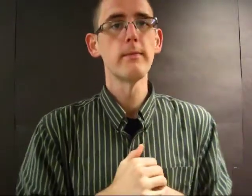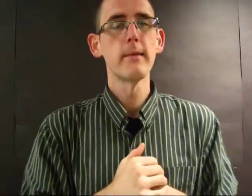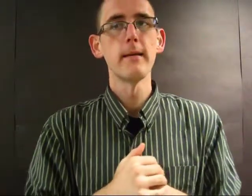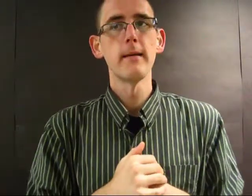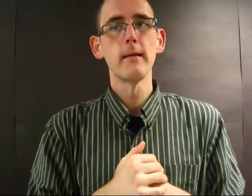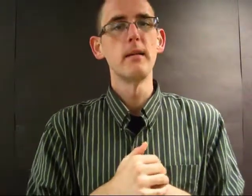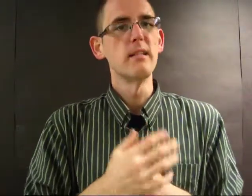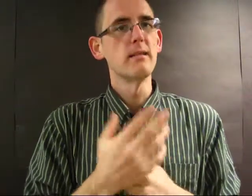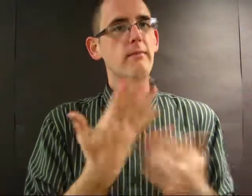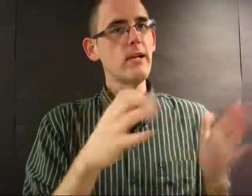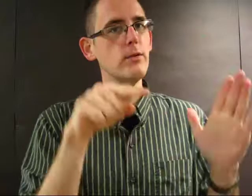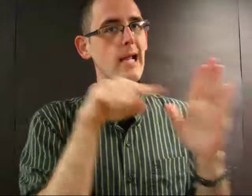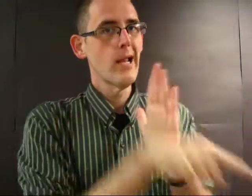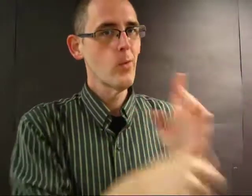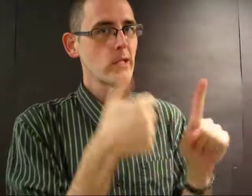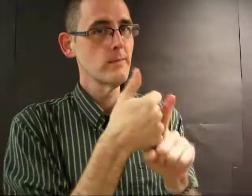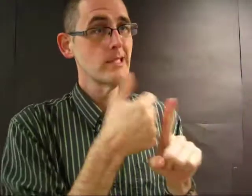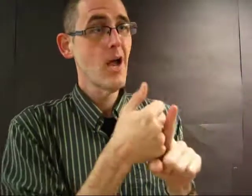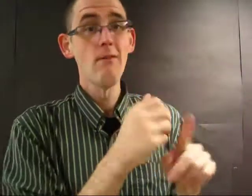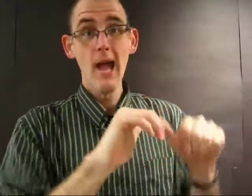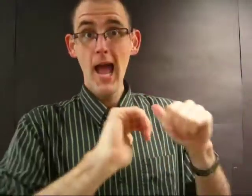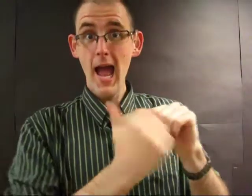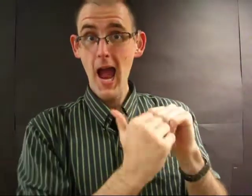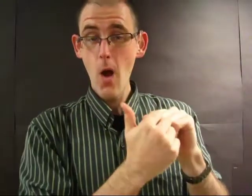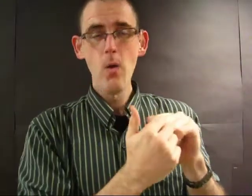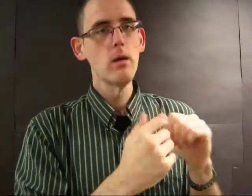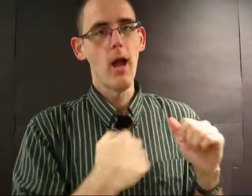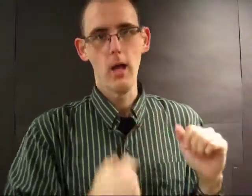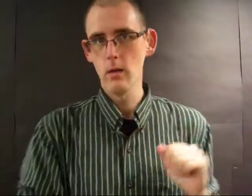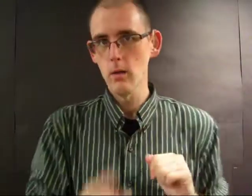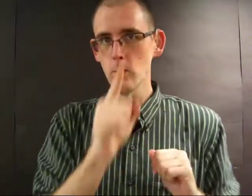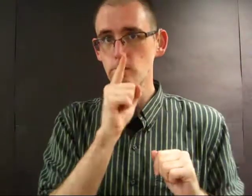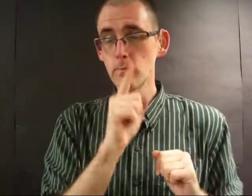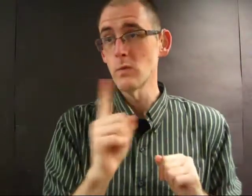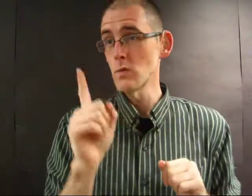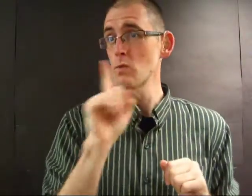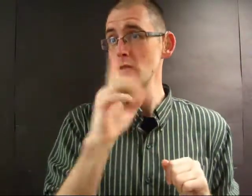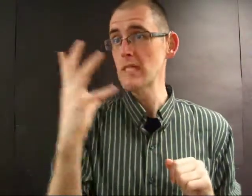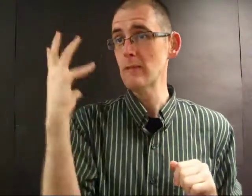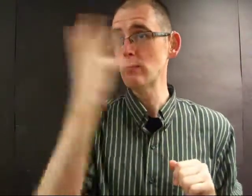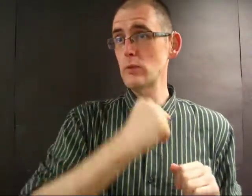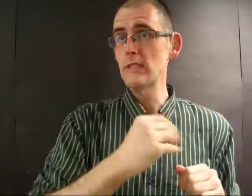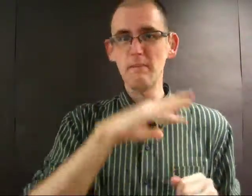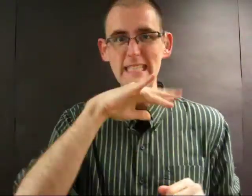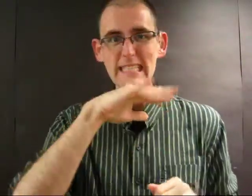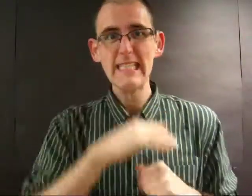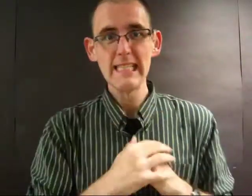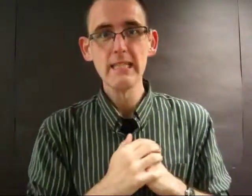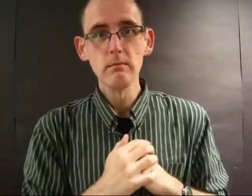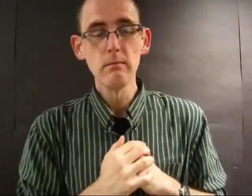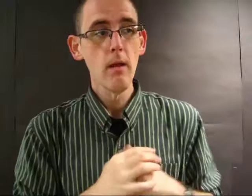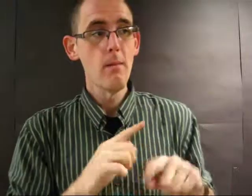He also kills himself in a way that I won't describe because it was pretty messy,